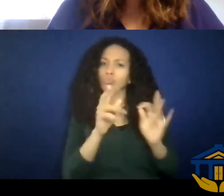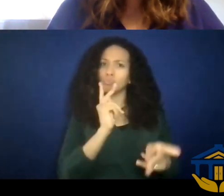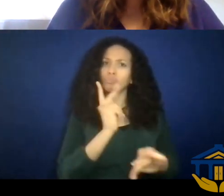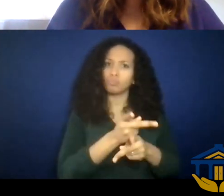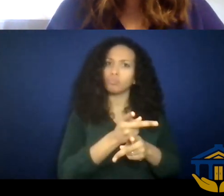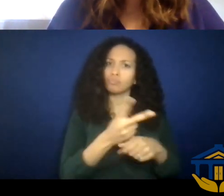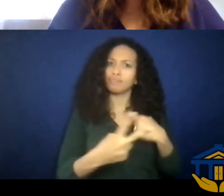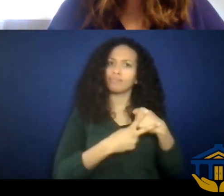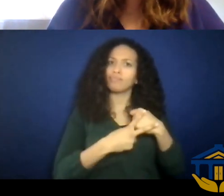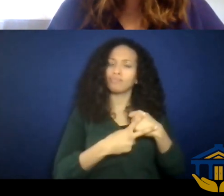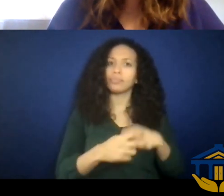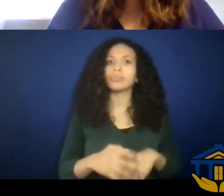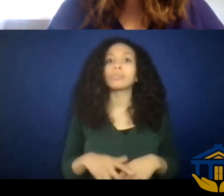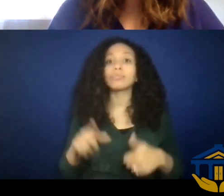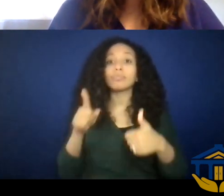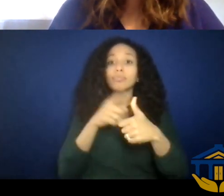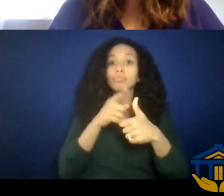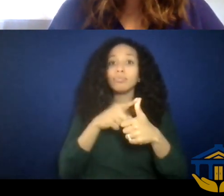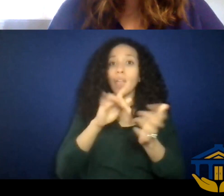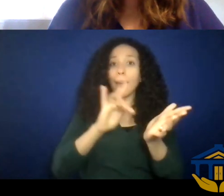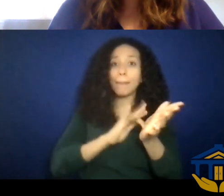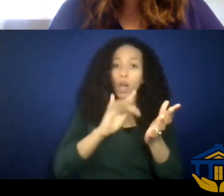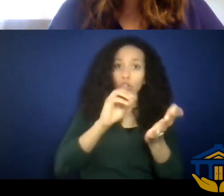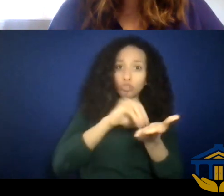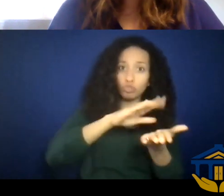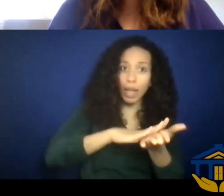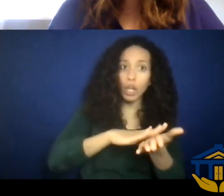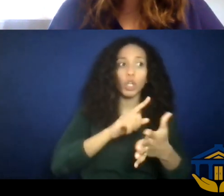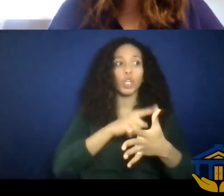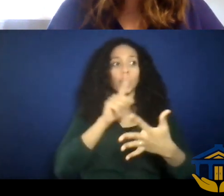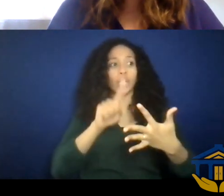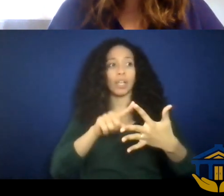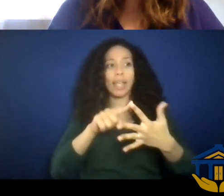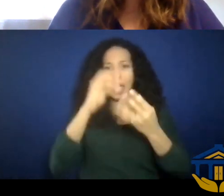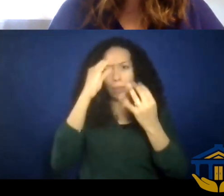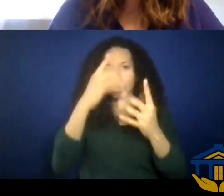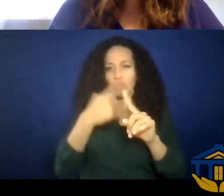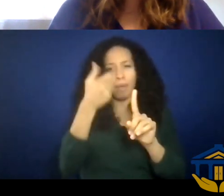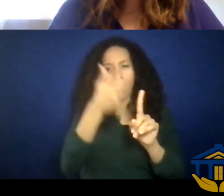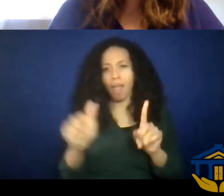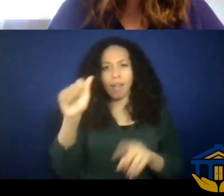medical records and information from experts. Anytime someone writes a letter,